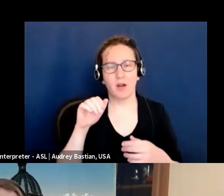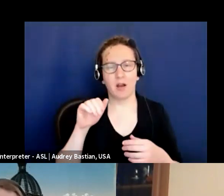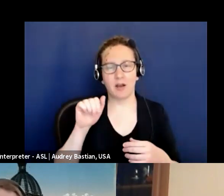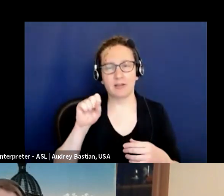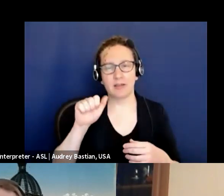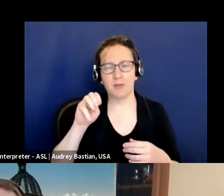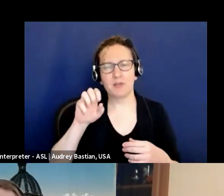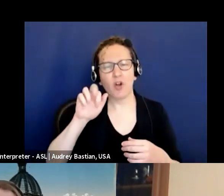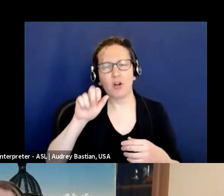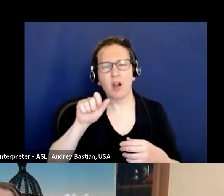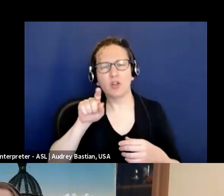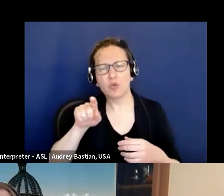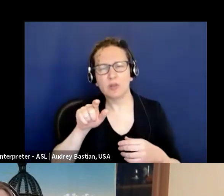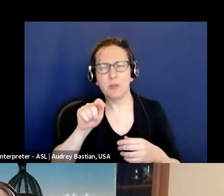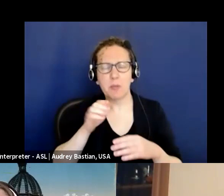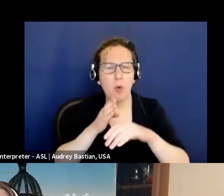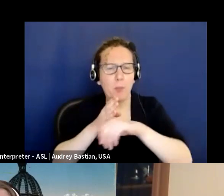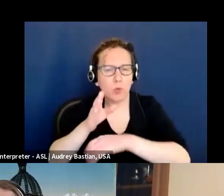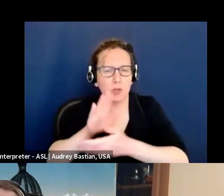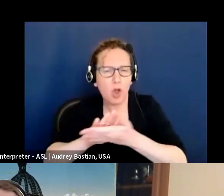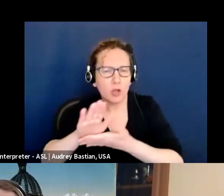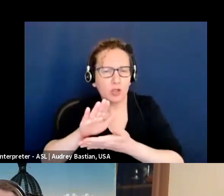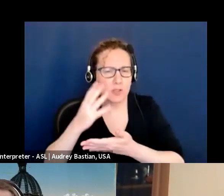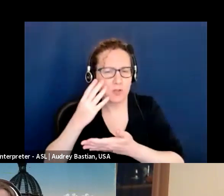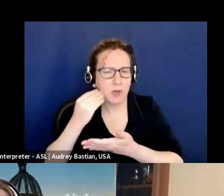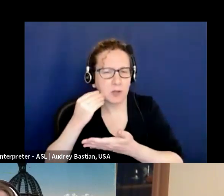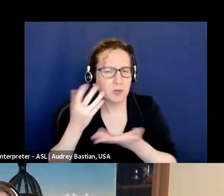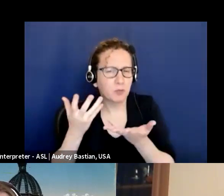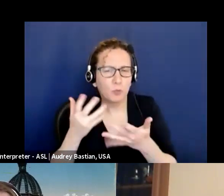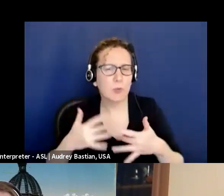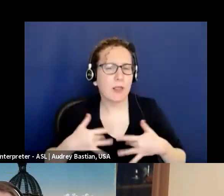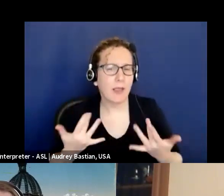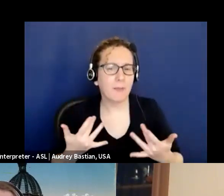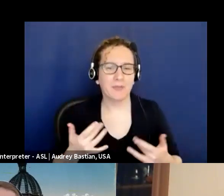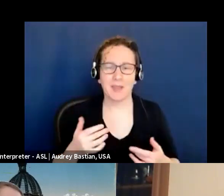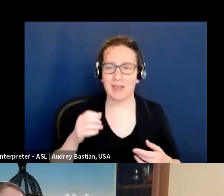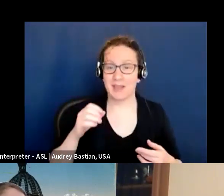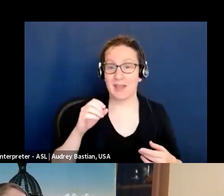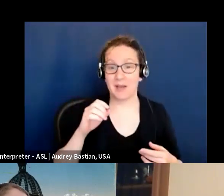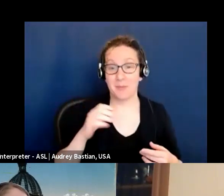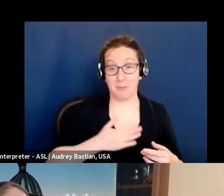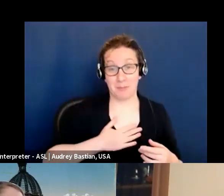Honestly, it wasn't as exciting as Michelle's story. But